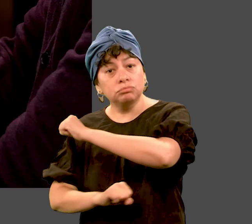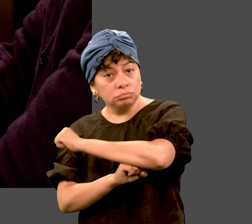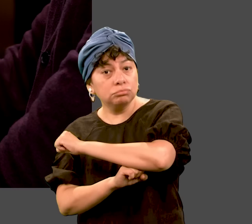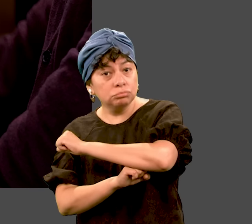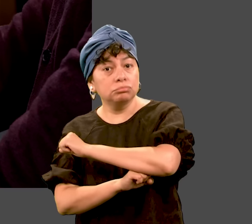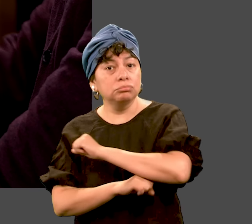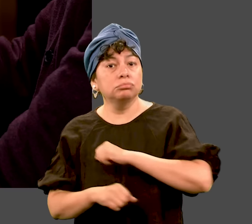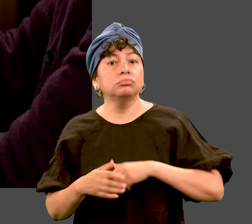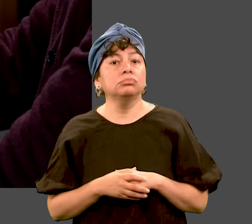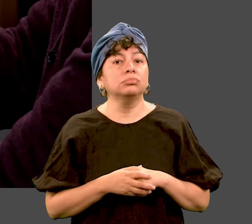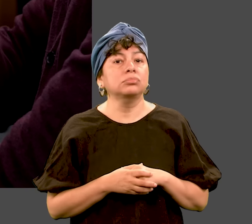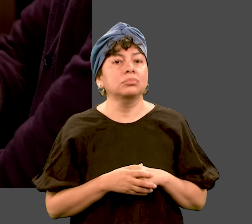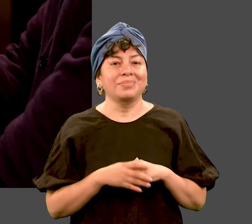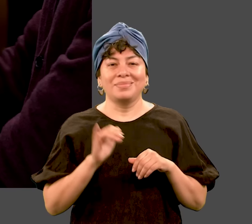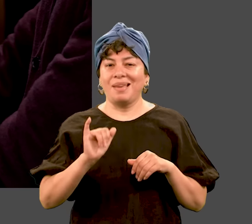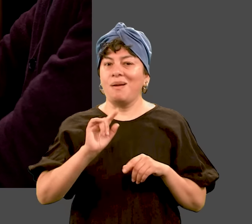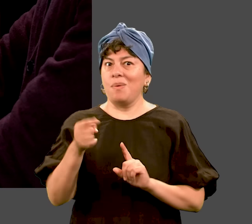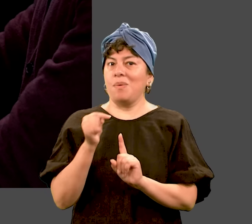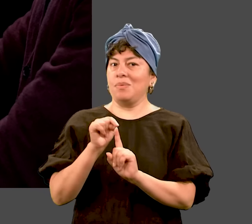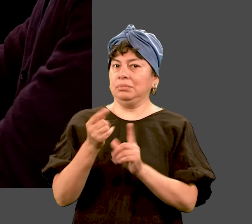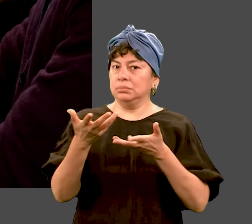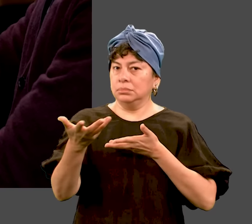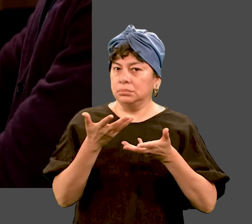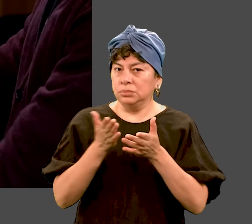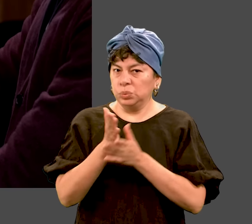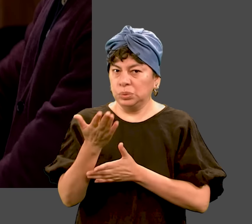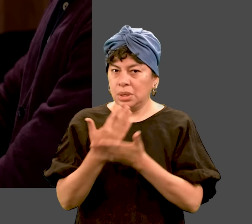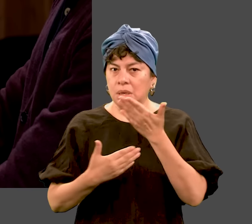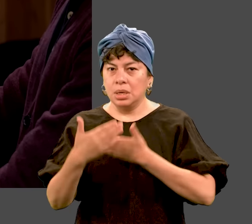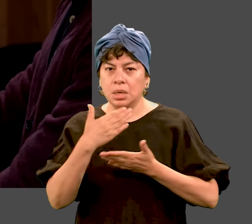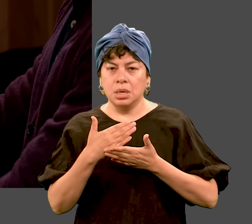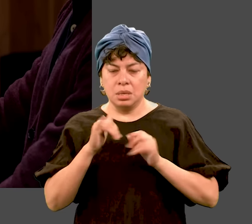It's communicated with the hands and articulated in contact space